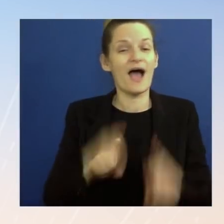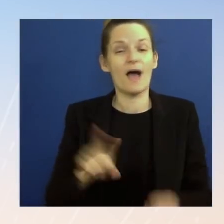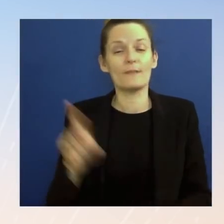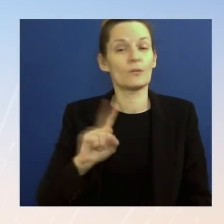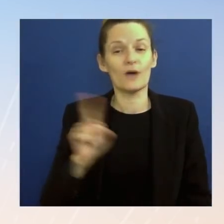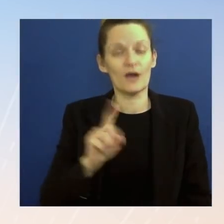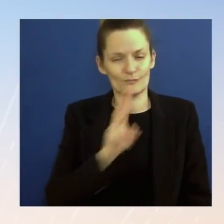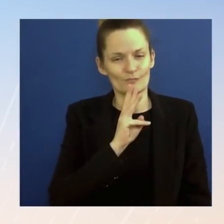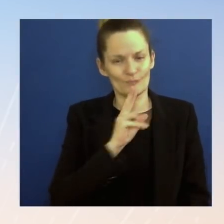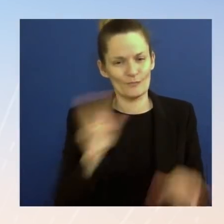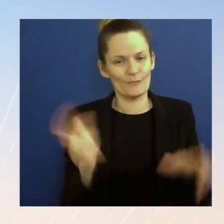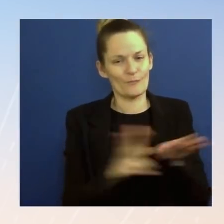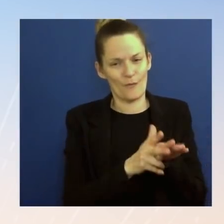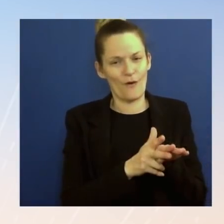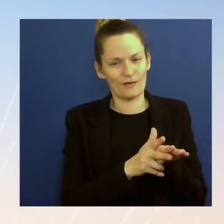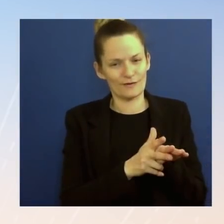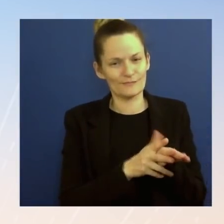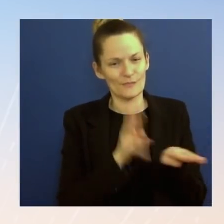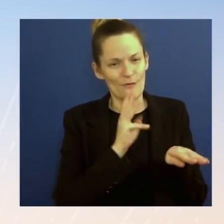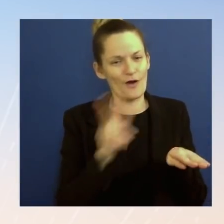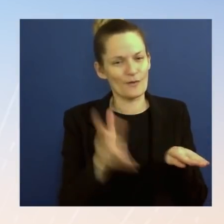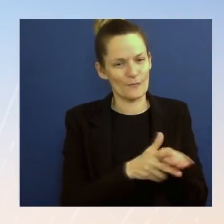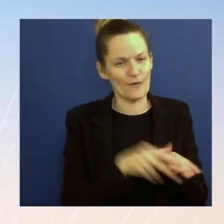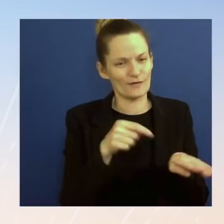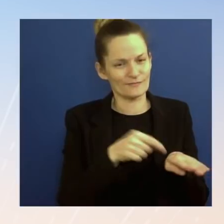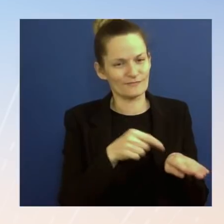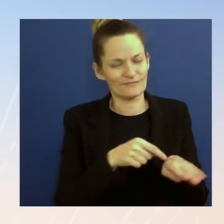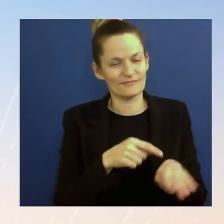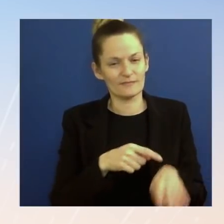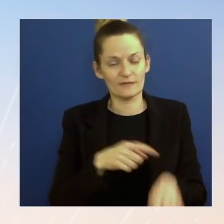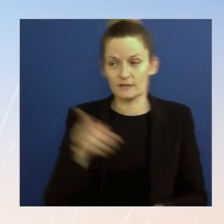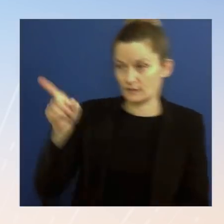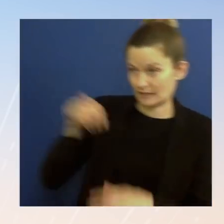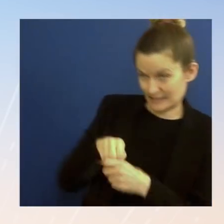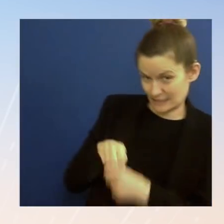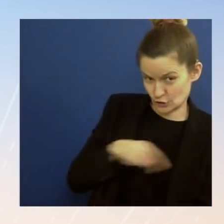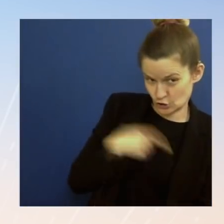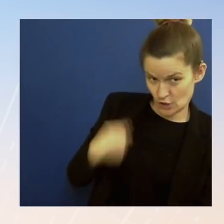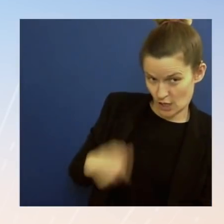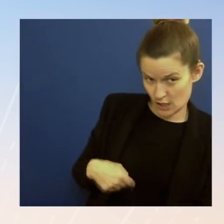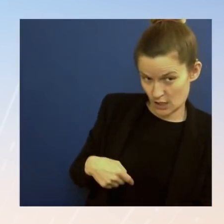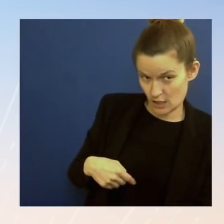And we know here that, of course, our Port Action Plan and the work of our Supply Chain Disruptions Task Force,